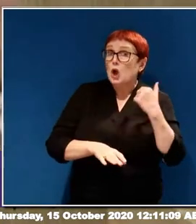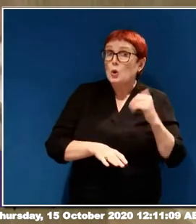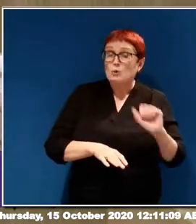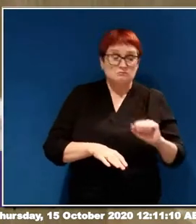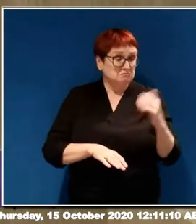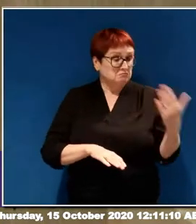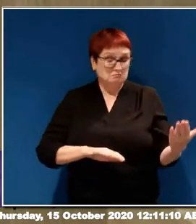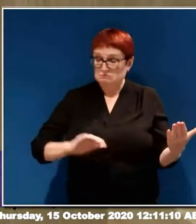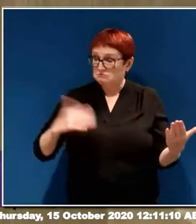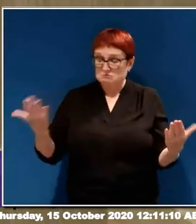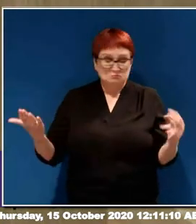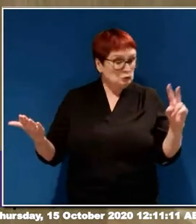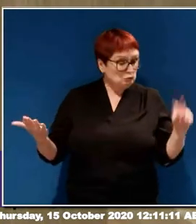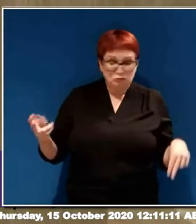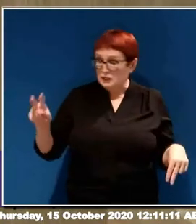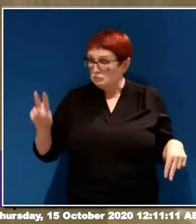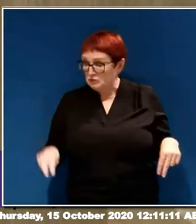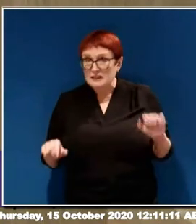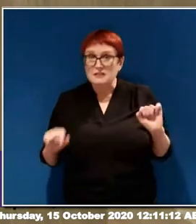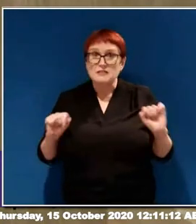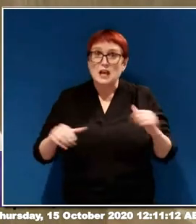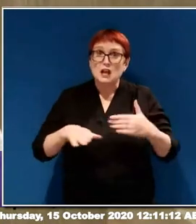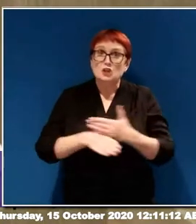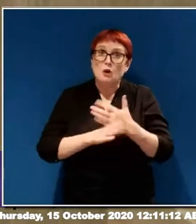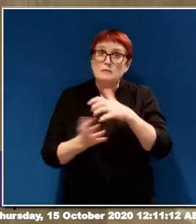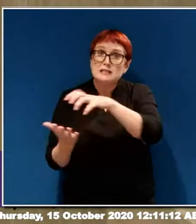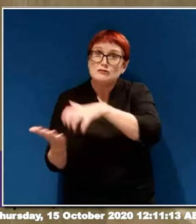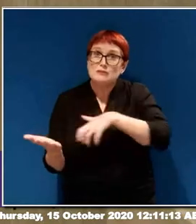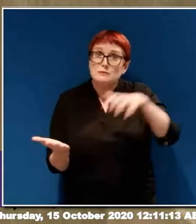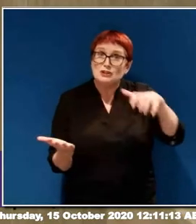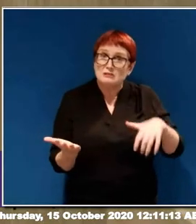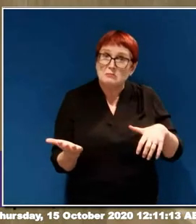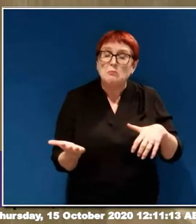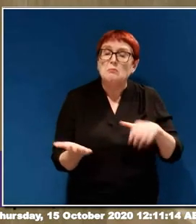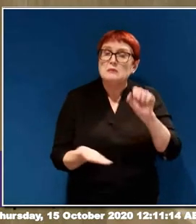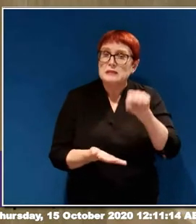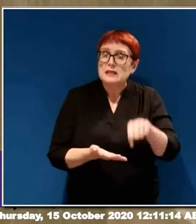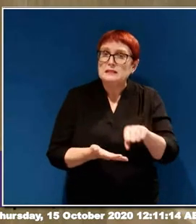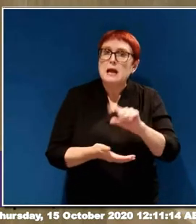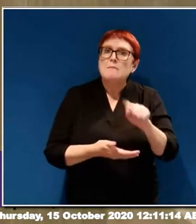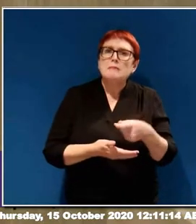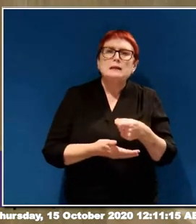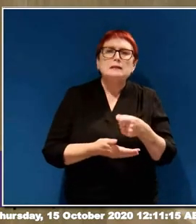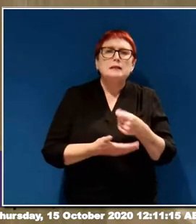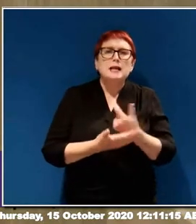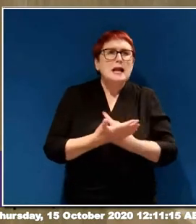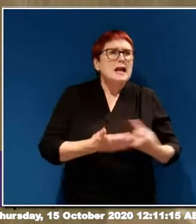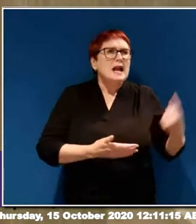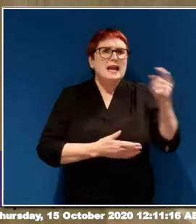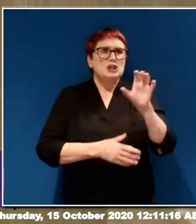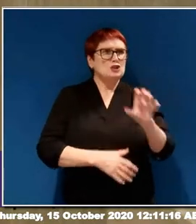then each region, again, slightly adjusts what they require them to do.